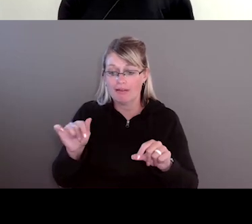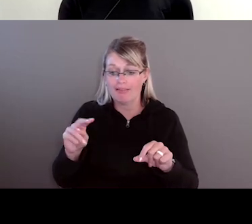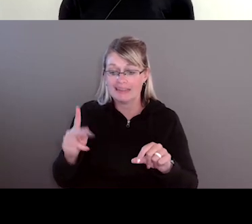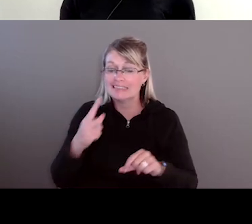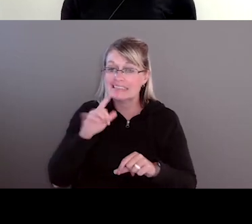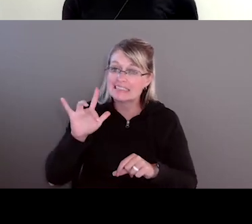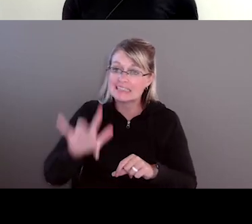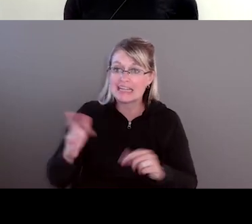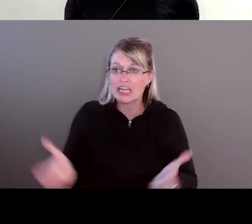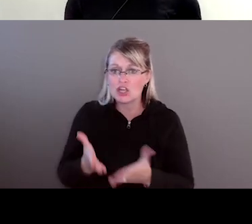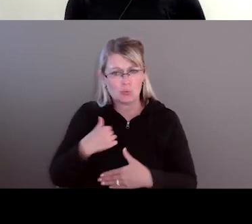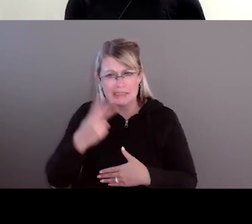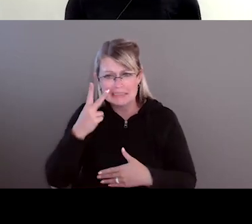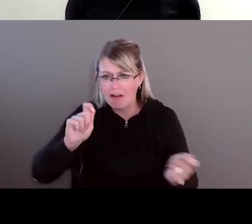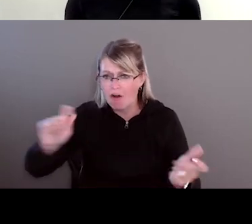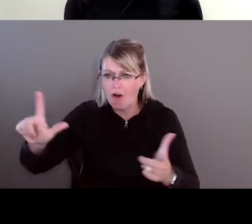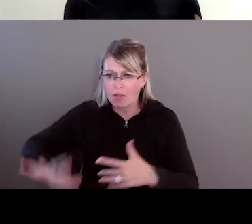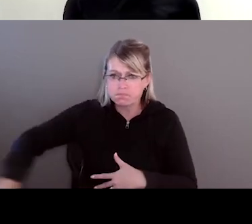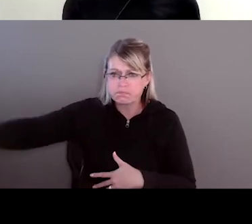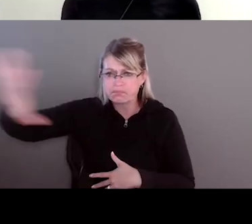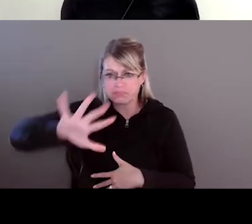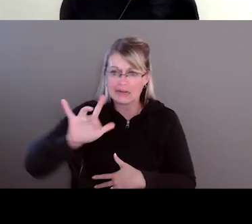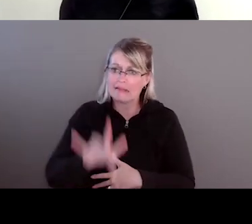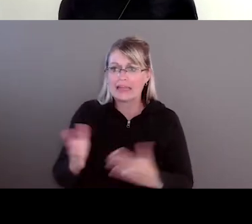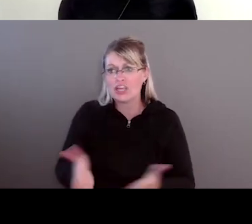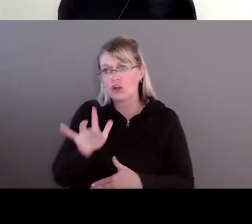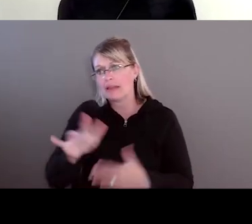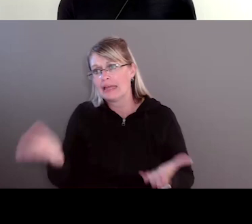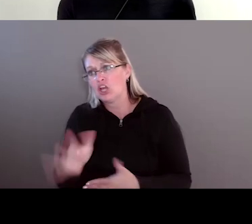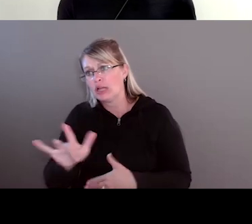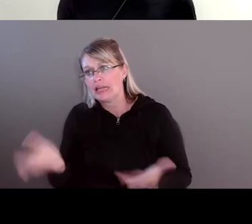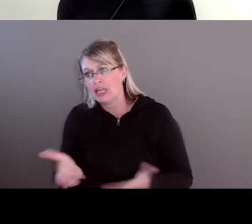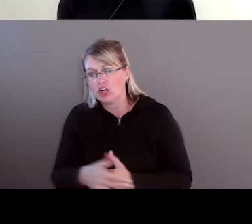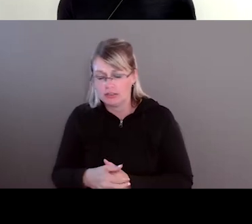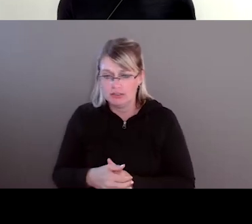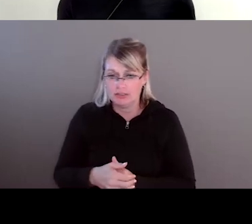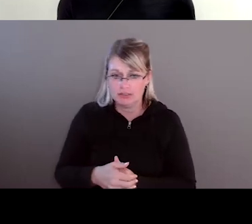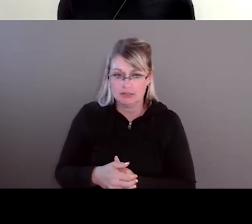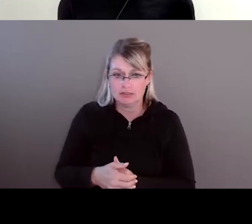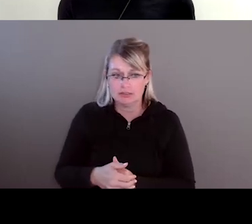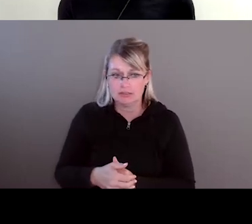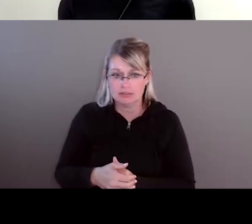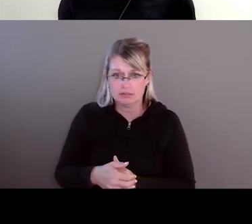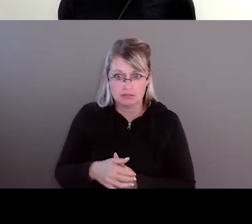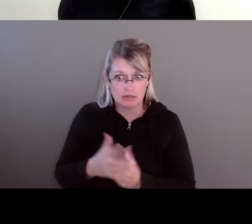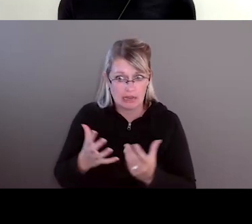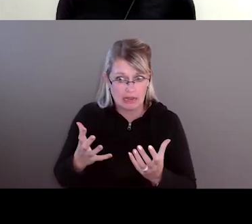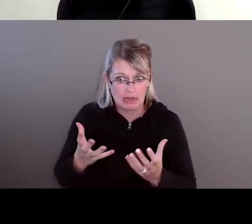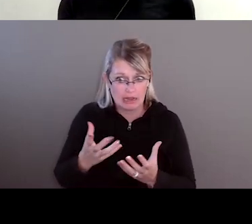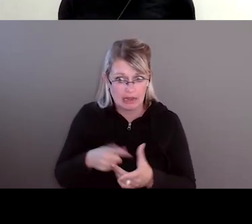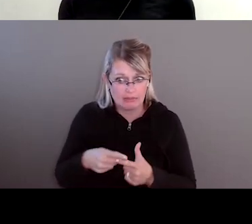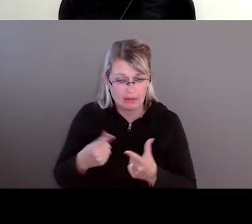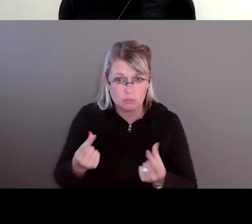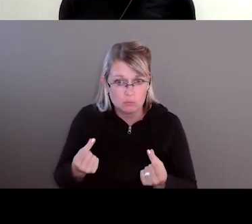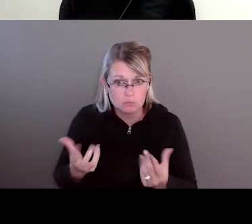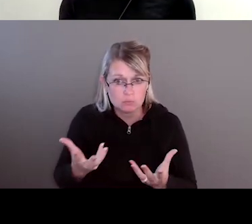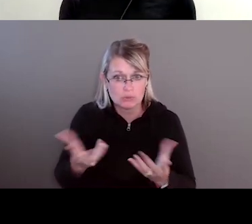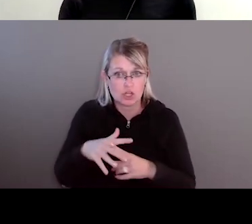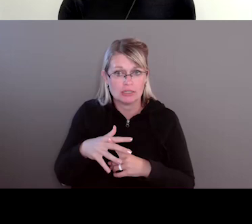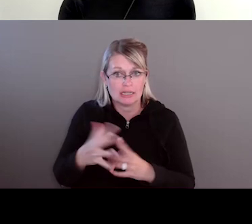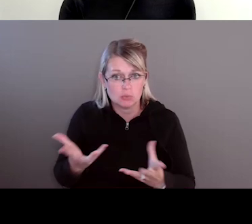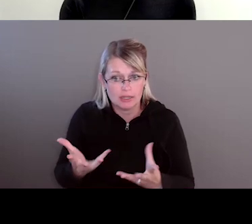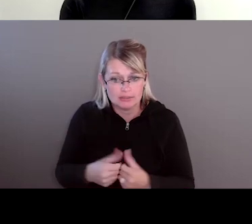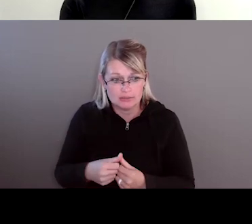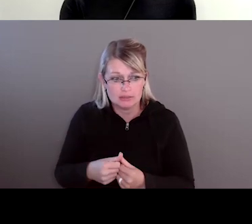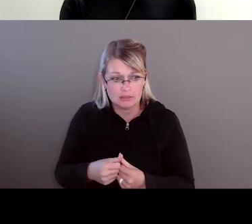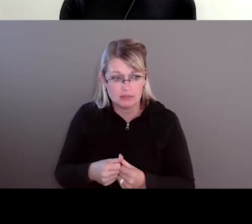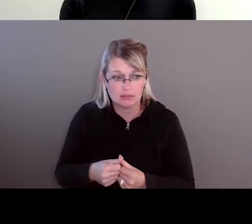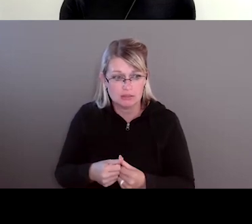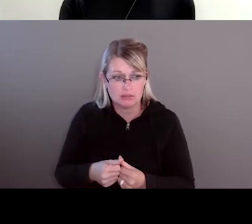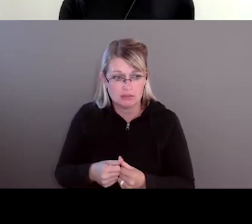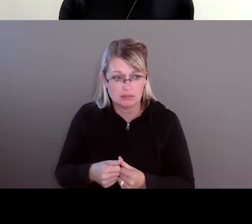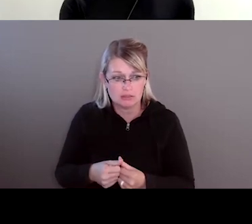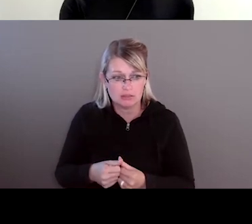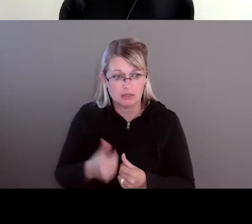over the web, it's everywhere. Click here. And do what? What's the context. We are focused more on